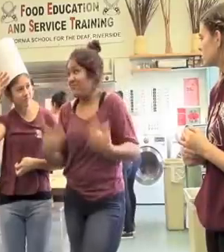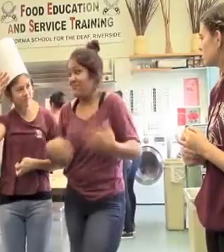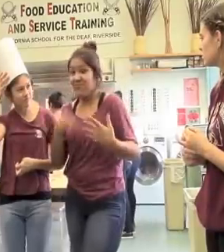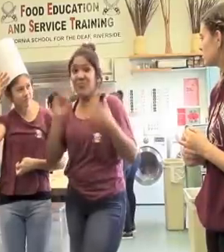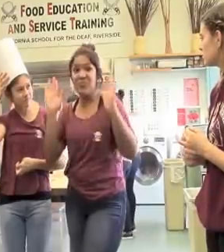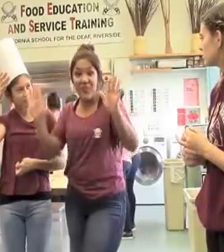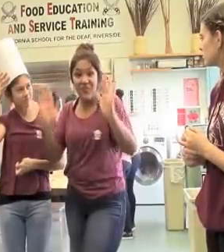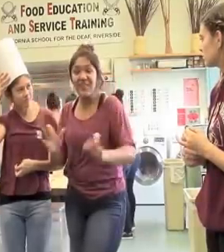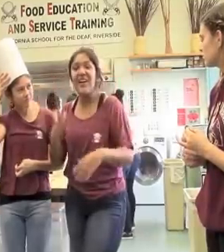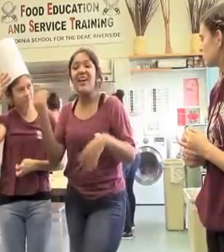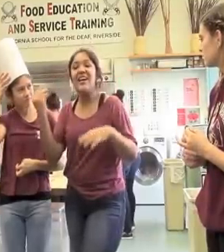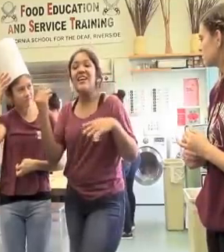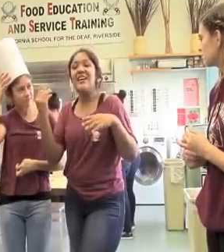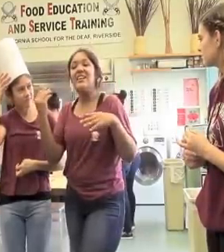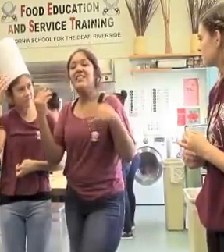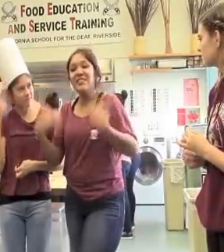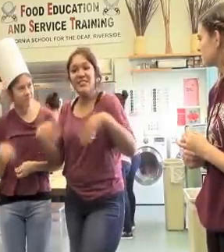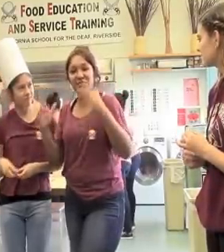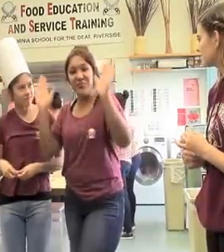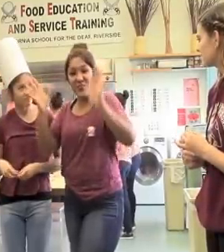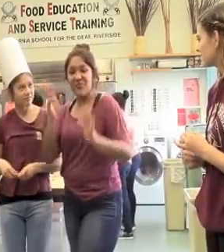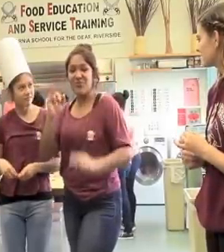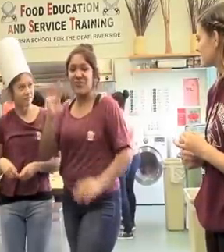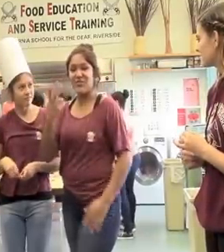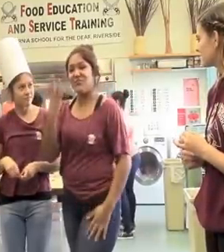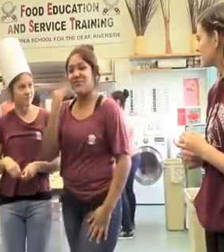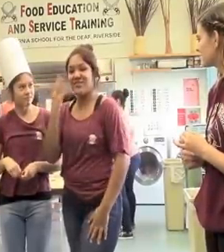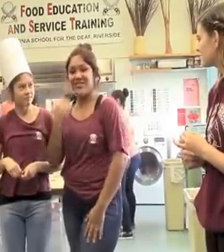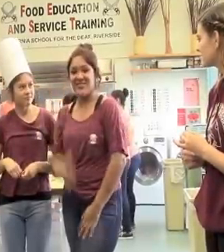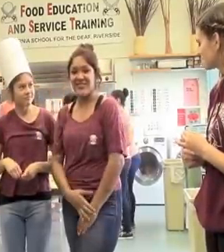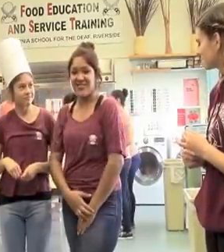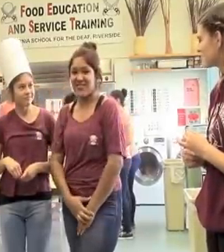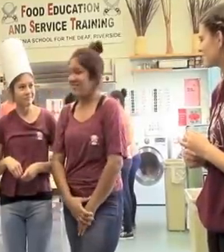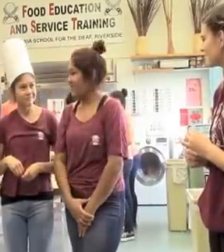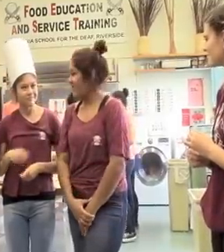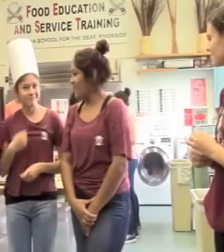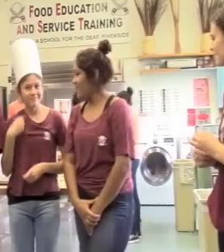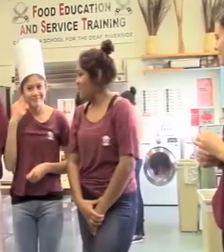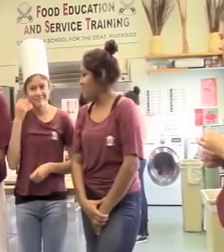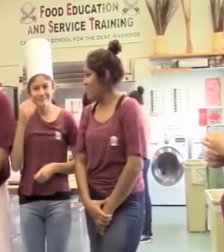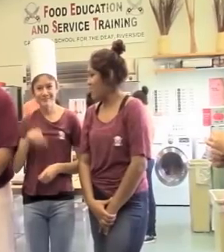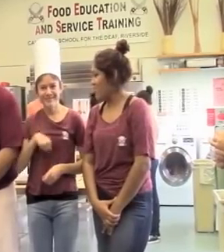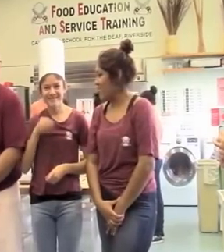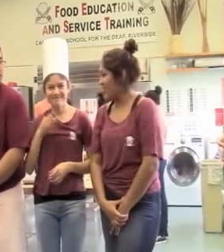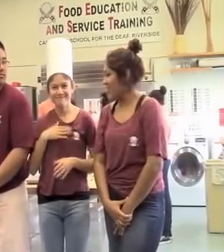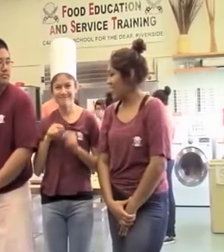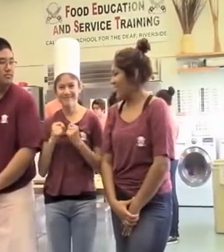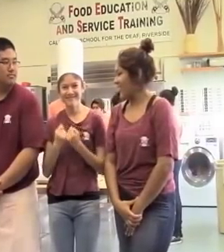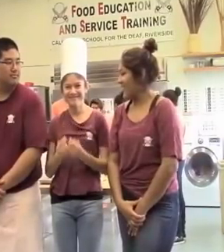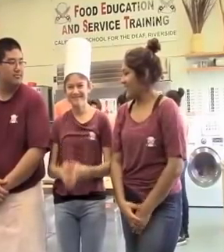but now we made it through, what a wonderful rich experience! Student #2: I'm proud of my team!